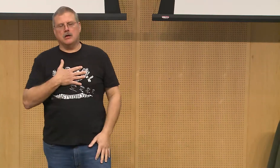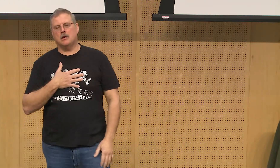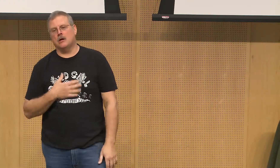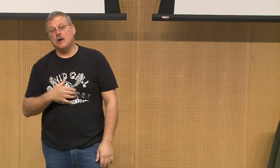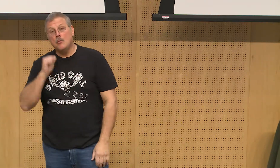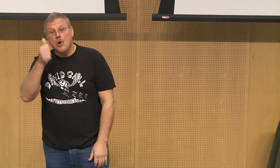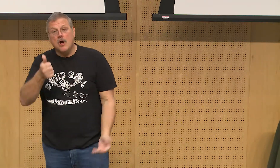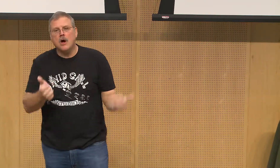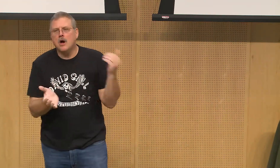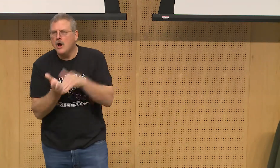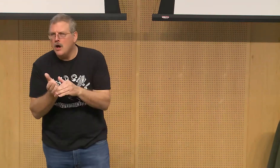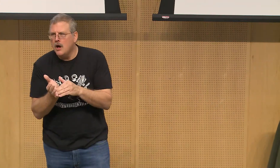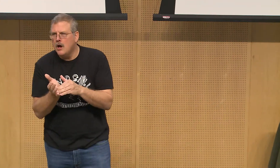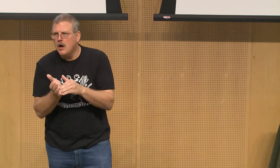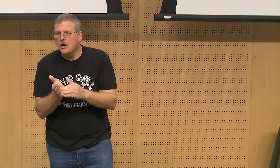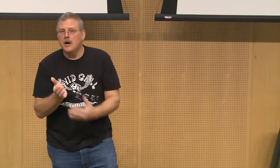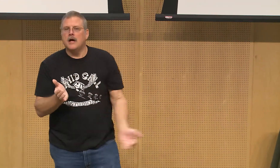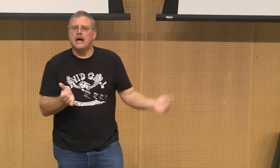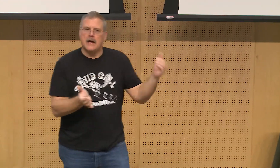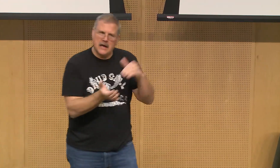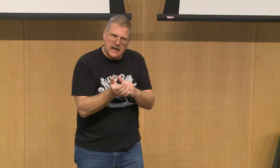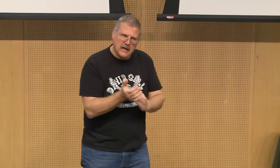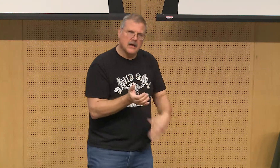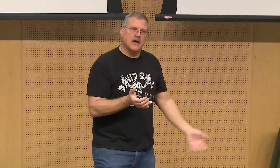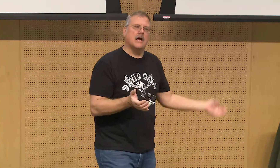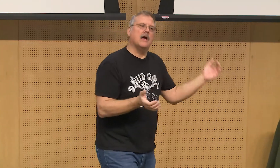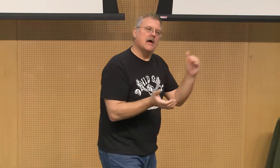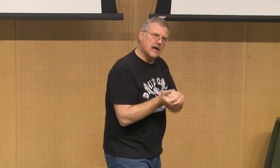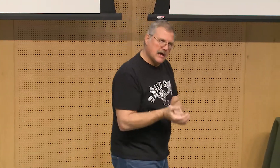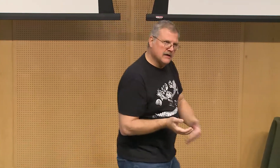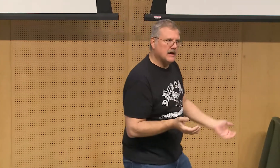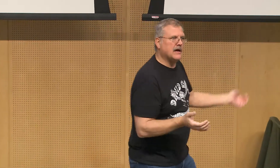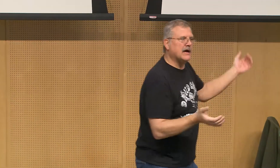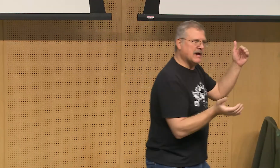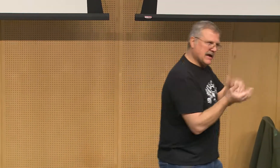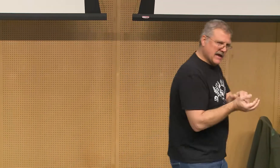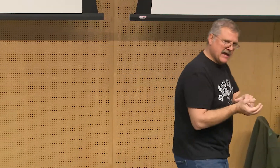and if you do them right, then the pin will go back in, and the grenade won't blow up,